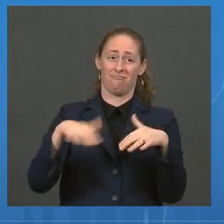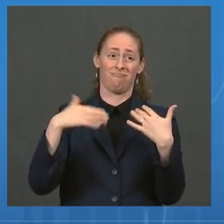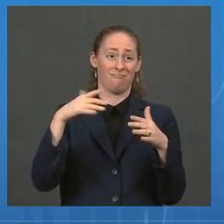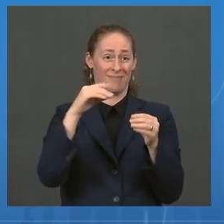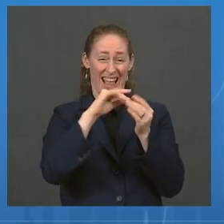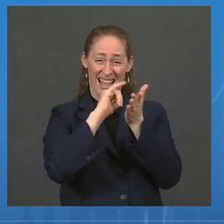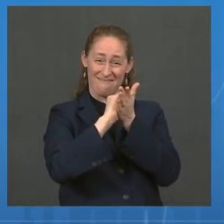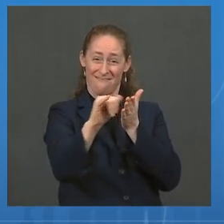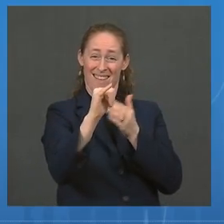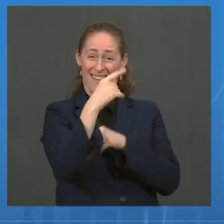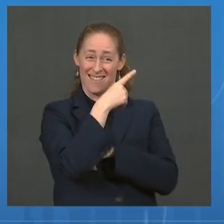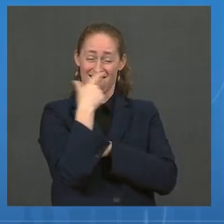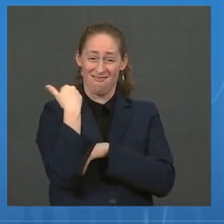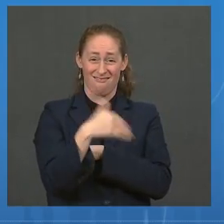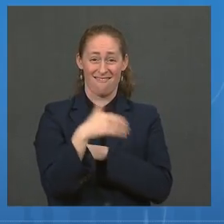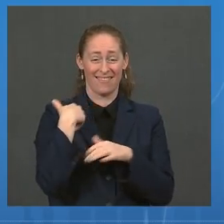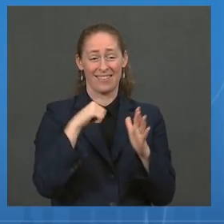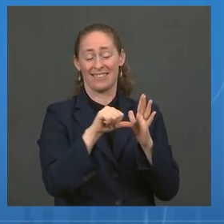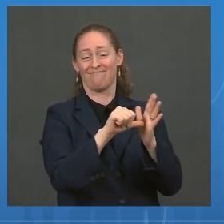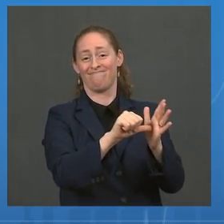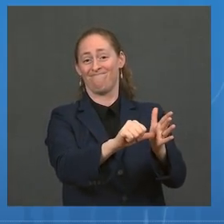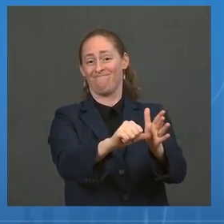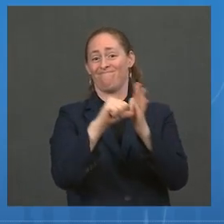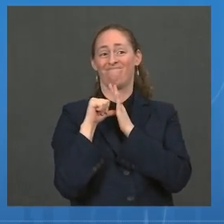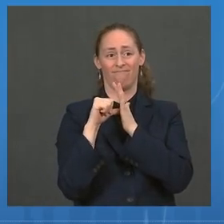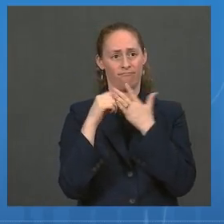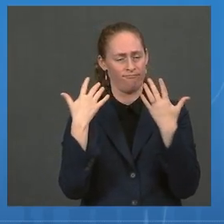work to dramatically increase vaccination rates.